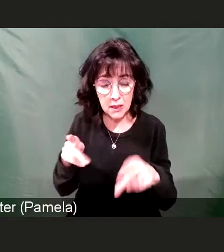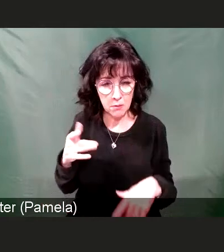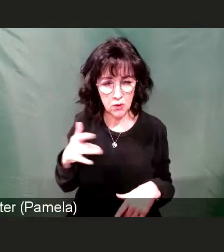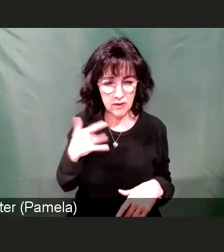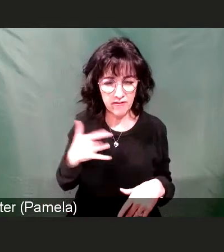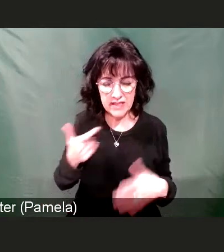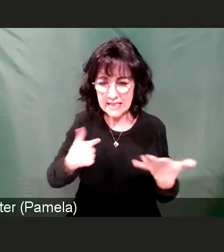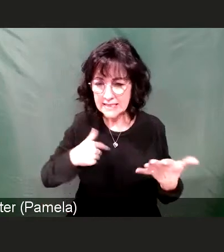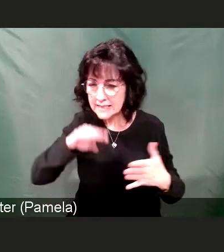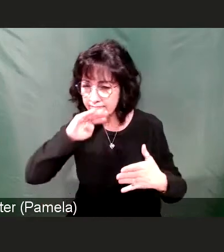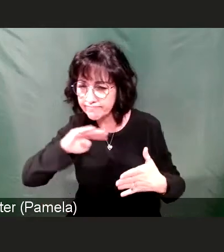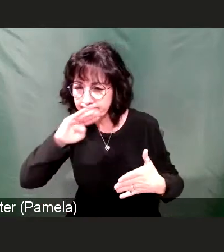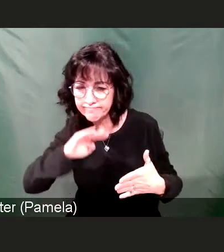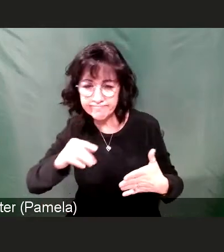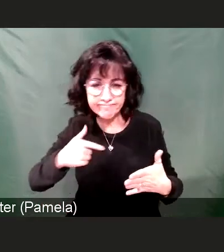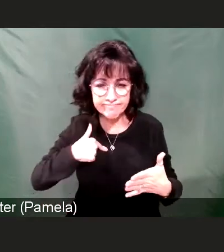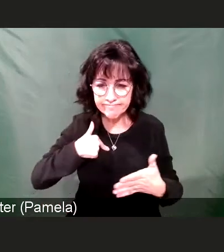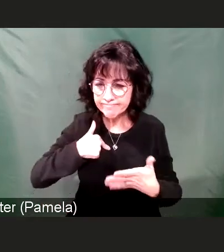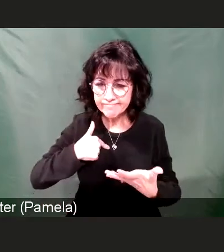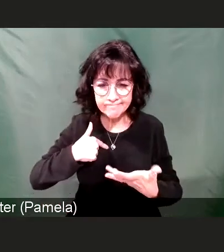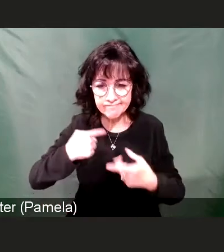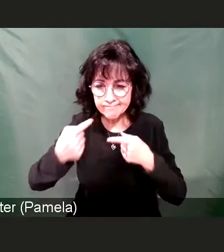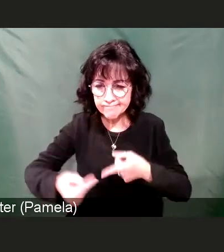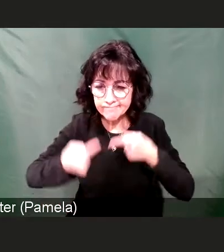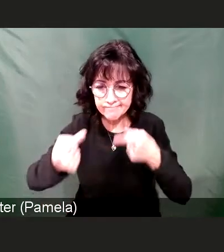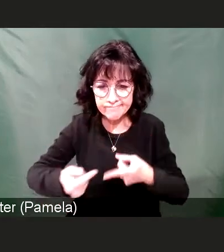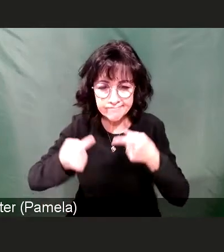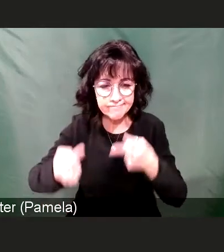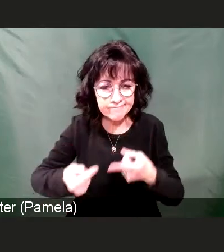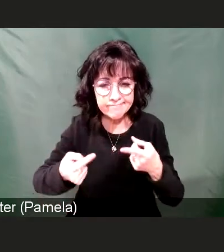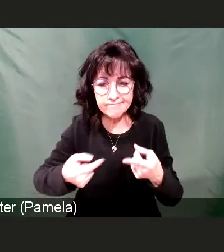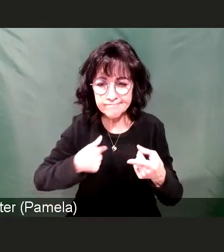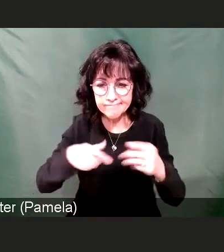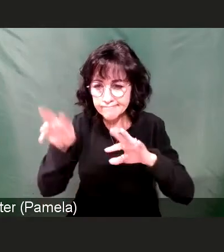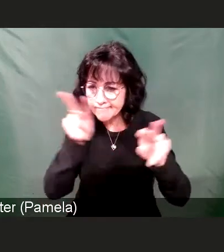because we all have neighbors that may not be technology savvy and we all know